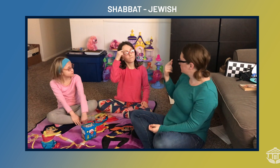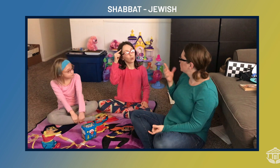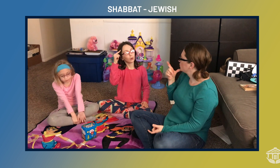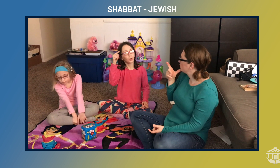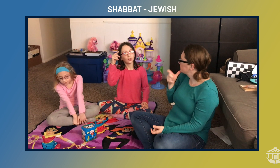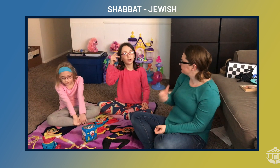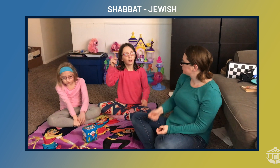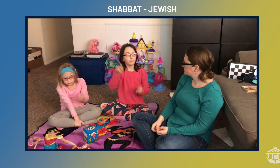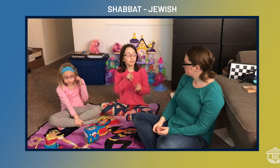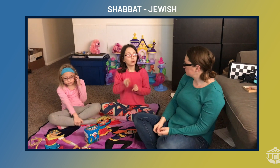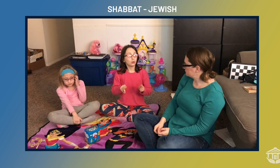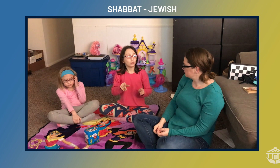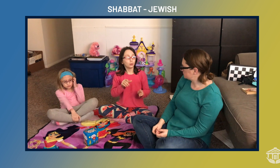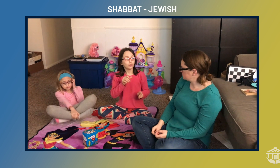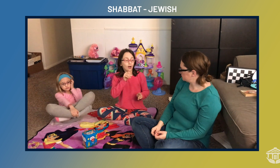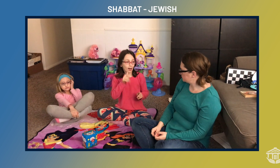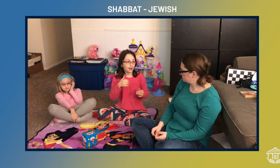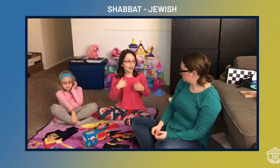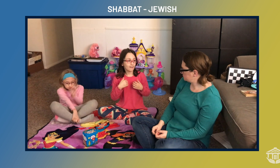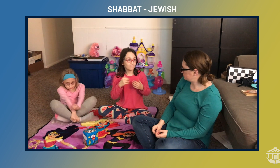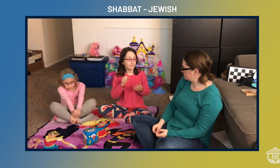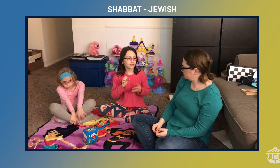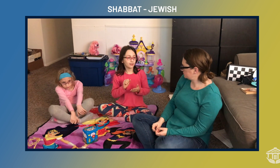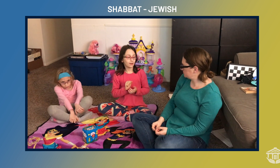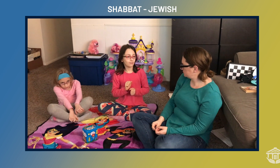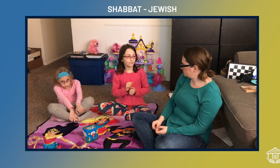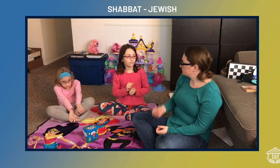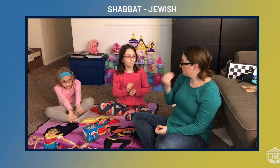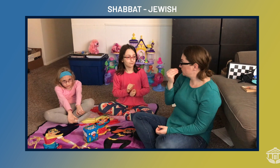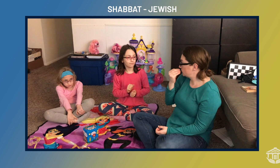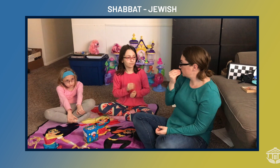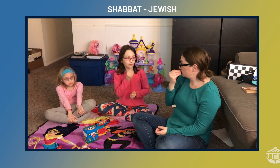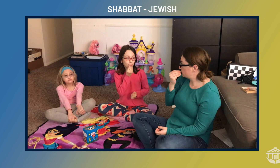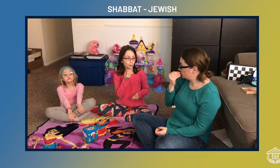Daughters: “Those are for people who don't have food.” Mom: “That's right.